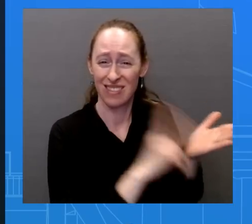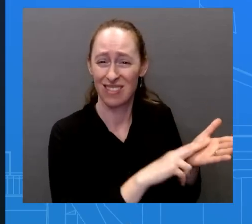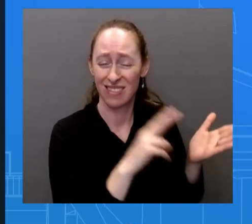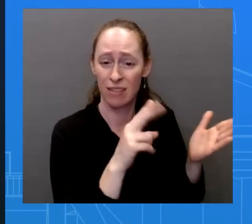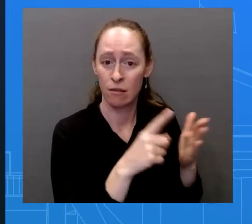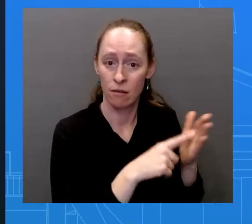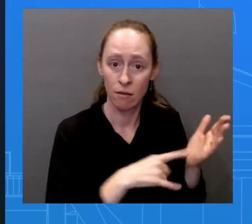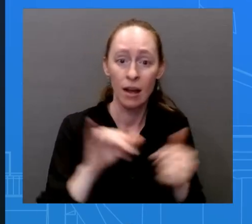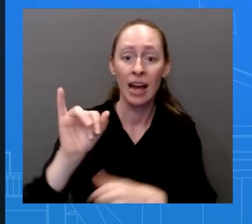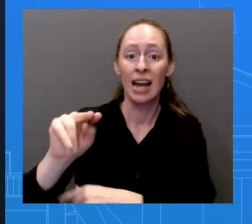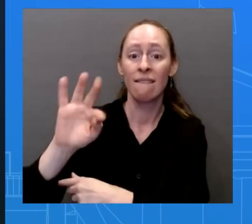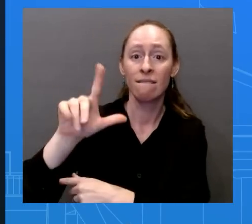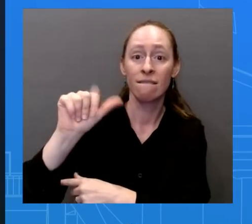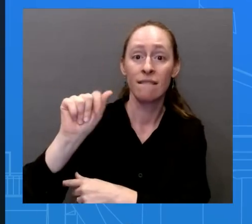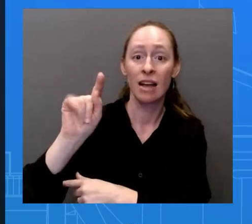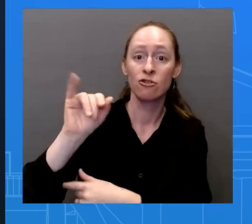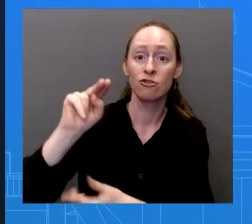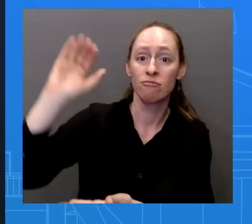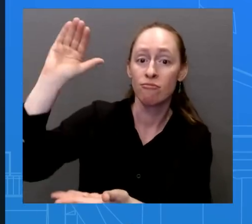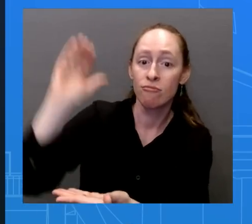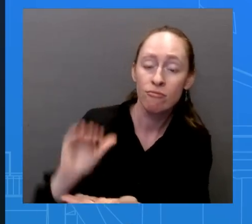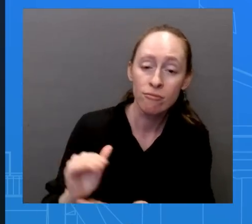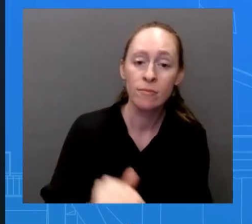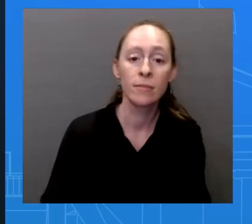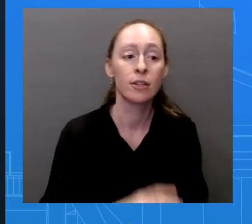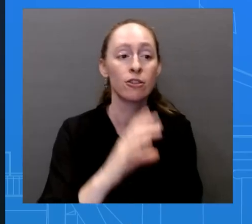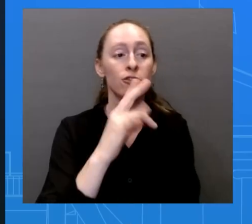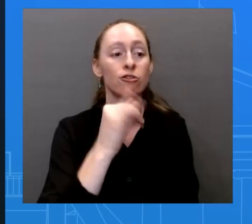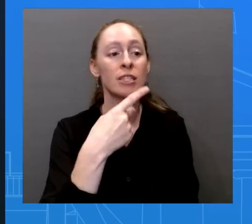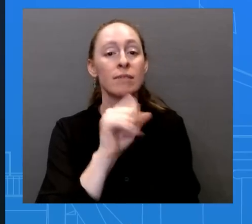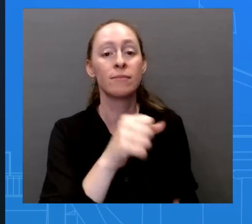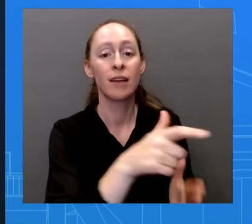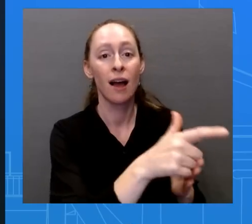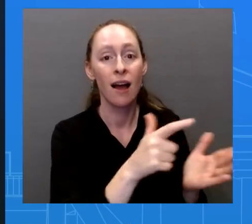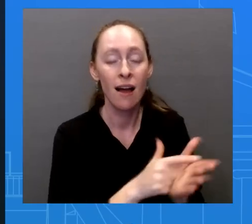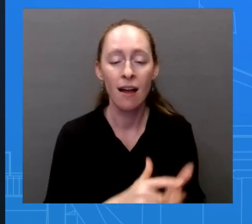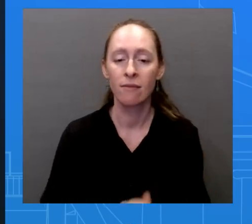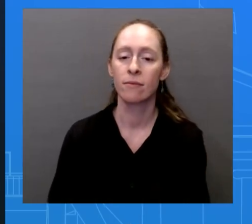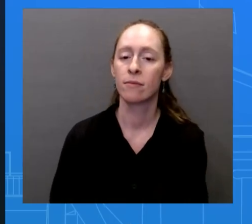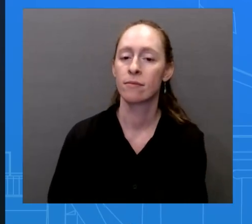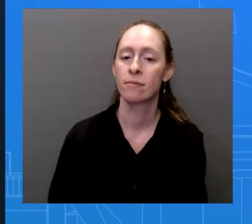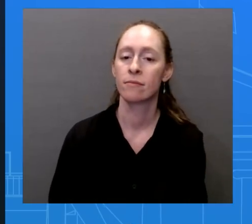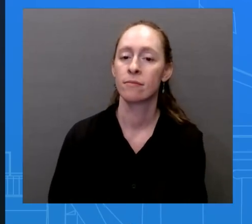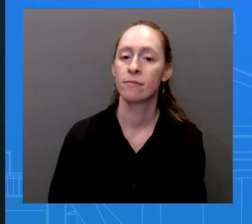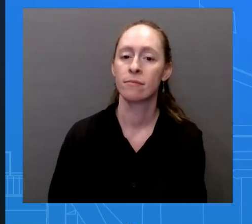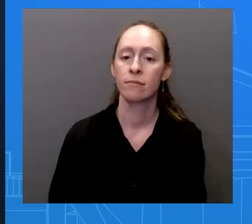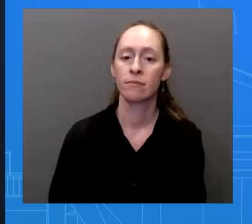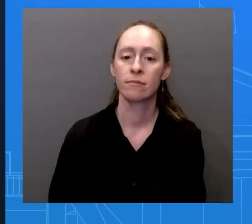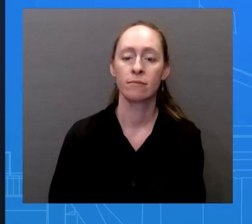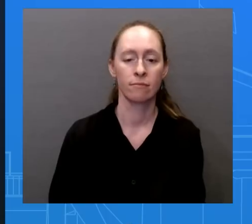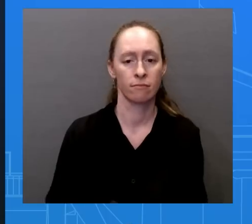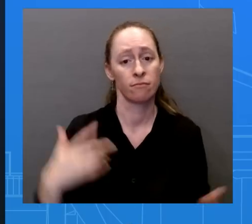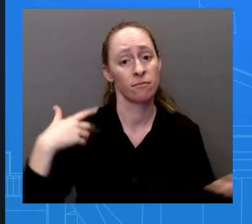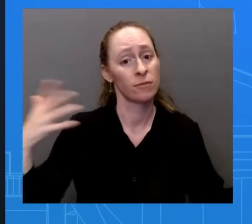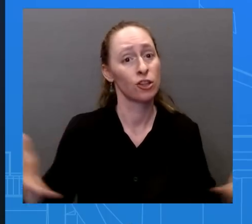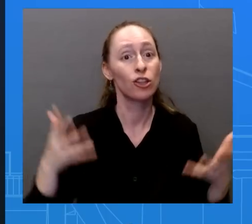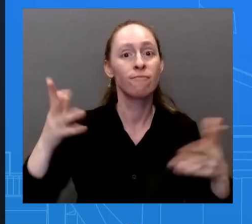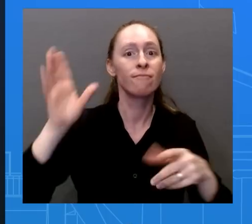are encouraging investment right here in the United States. That will make our economy stronger and more resilient for years to come.